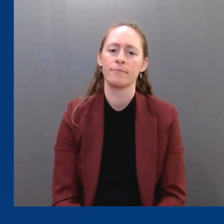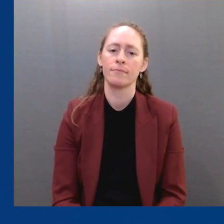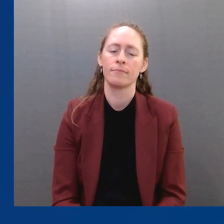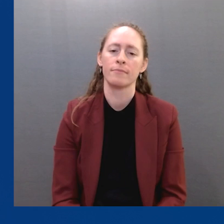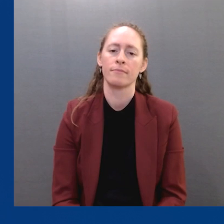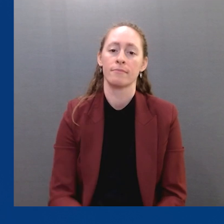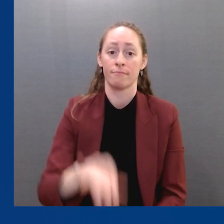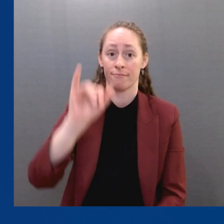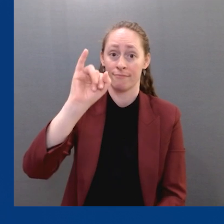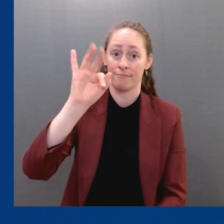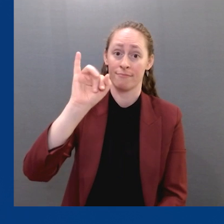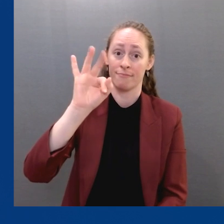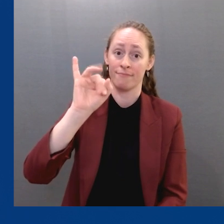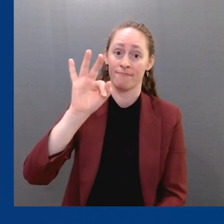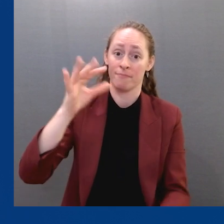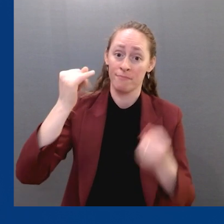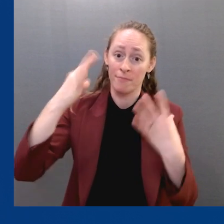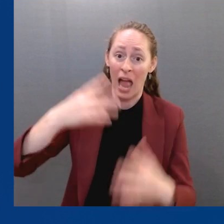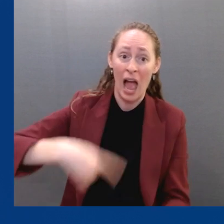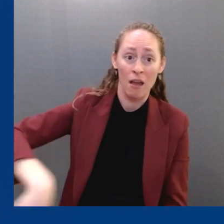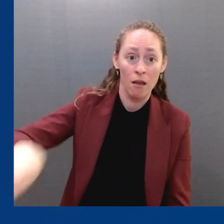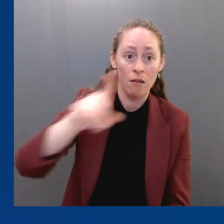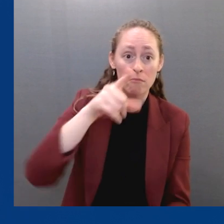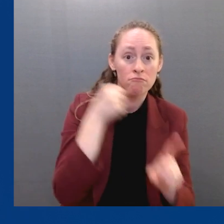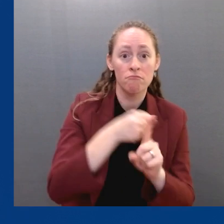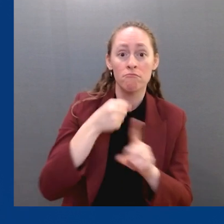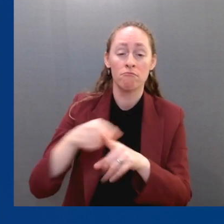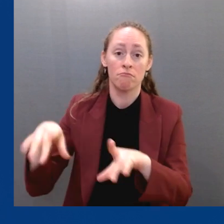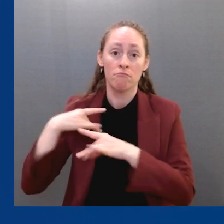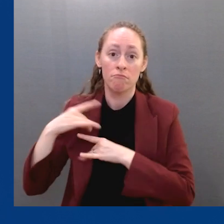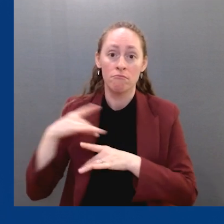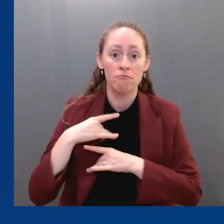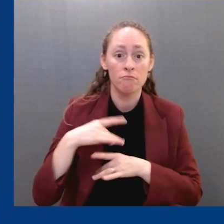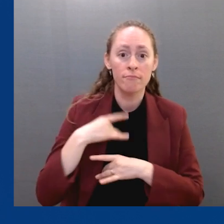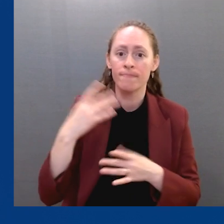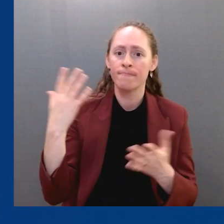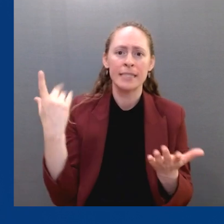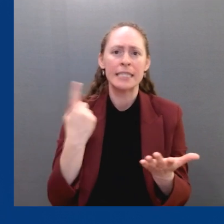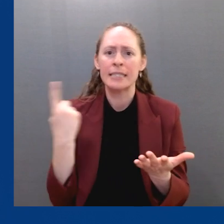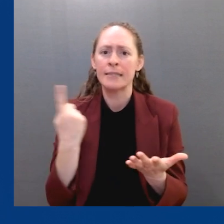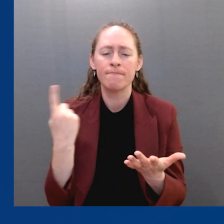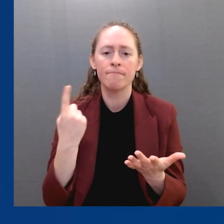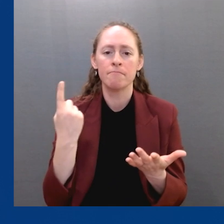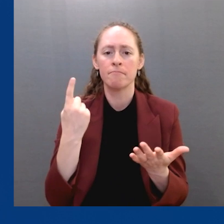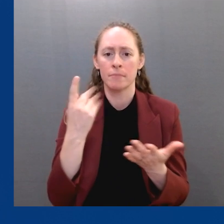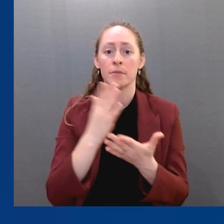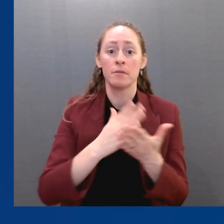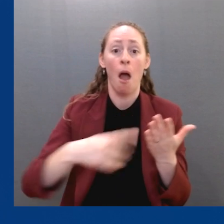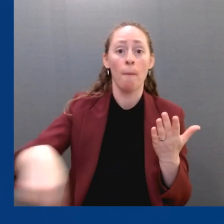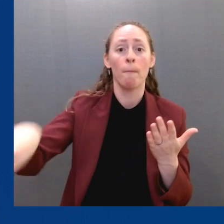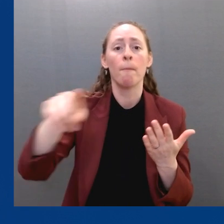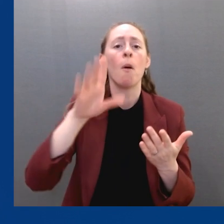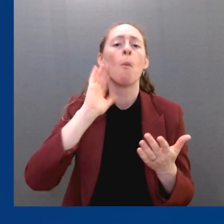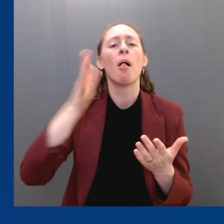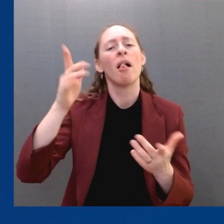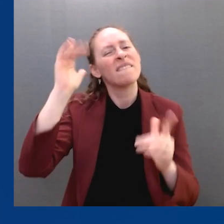and are going to be ICU. So I think that easily explains what we're seeing. Dr. Walensky: And maybe I'll just add,